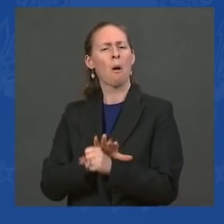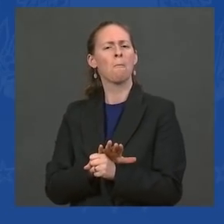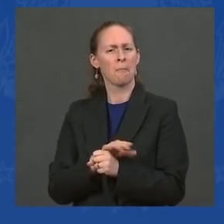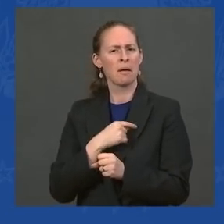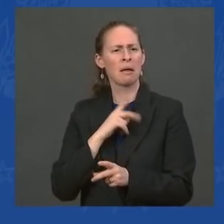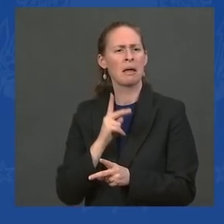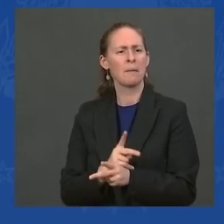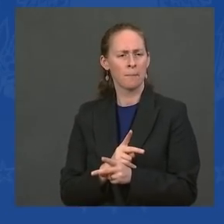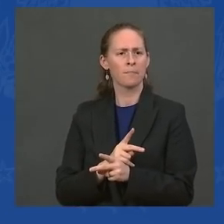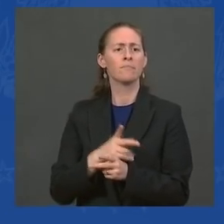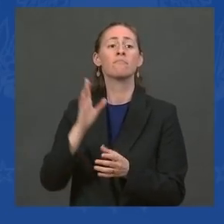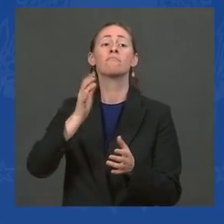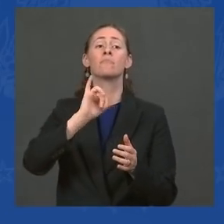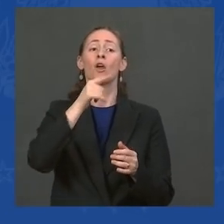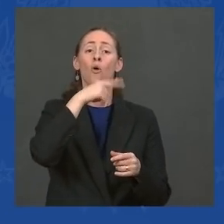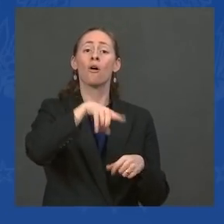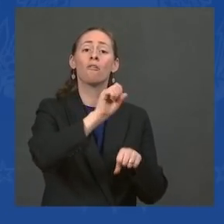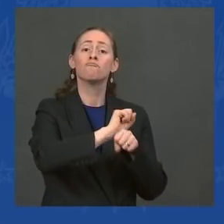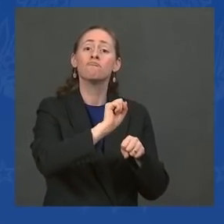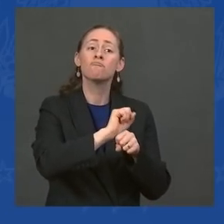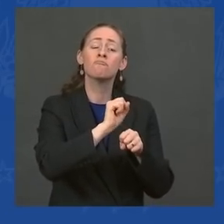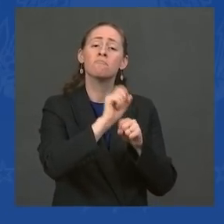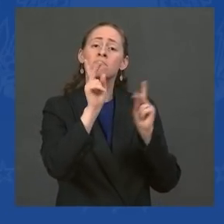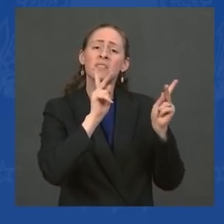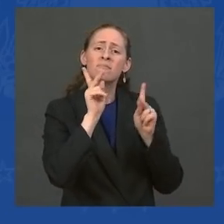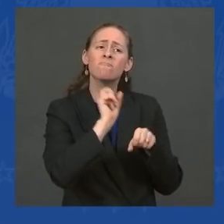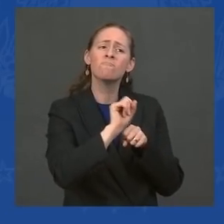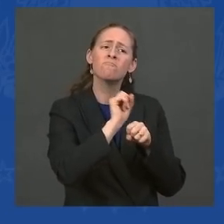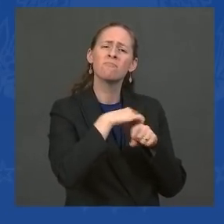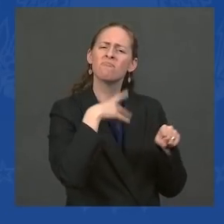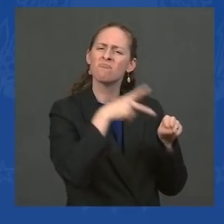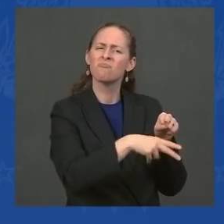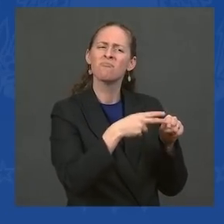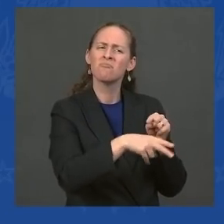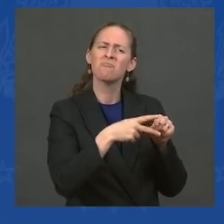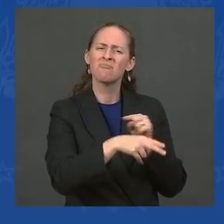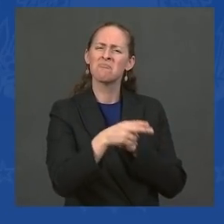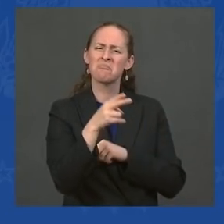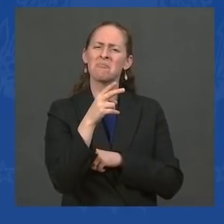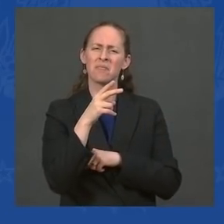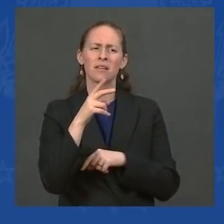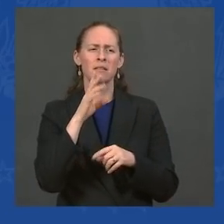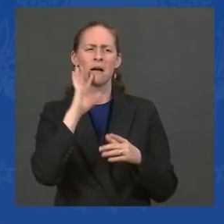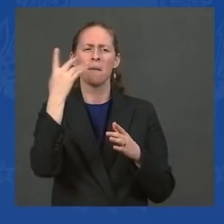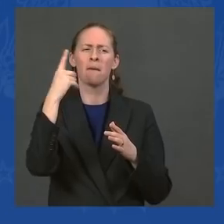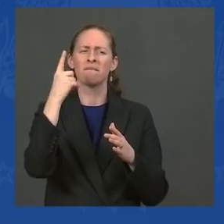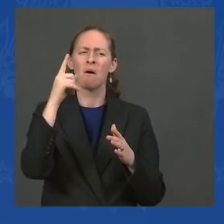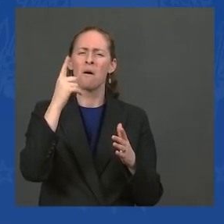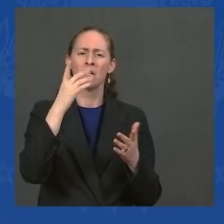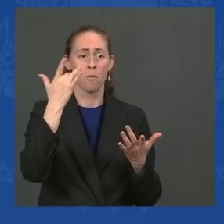There is no reason why, as I said, billionaires should pay a lower tax rate -- literally a lower tax rate --